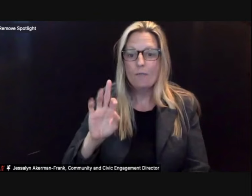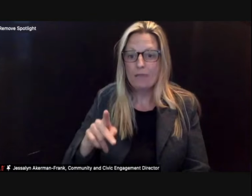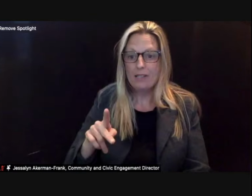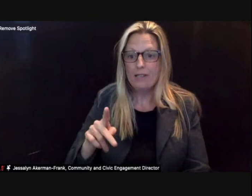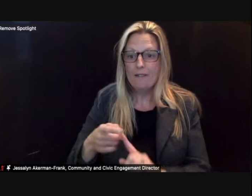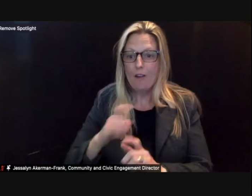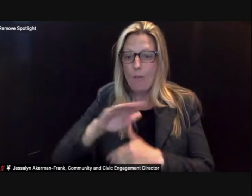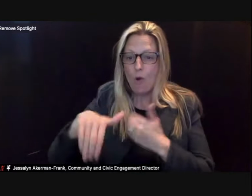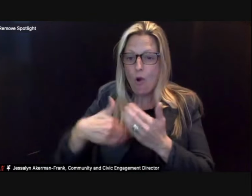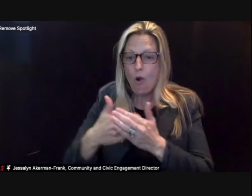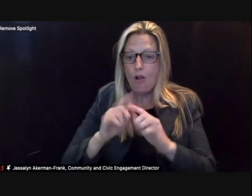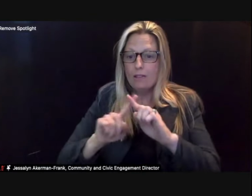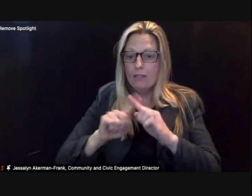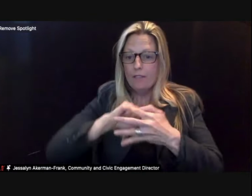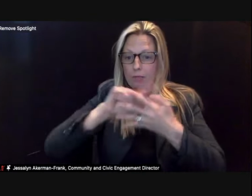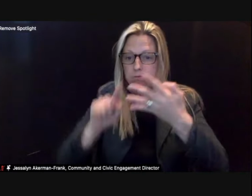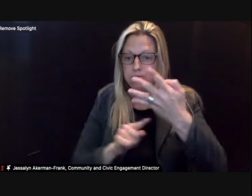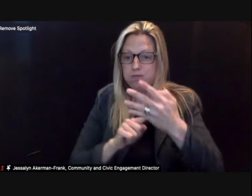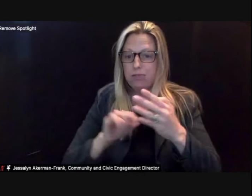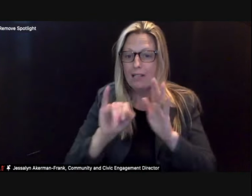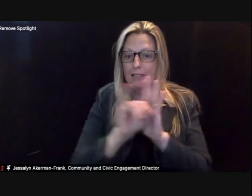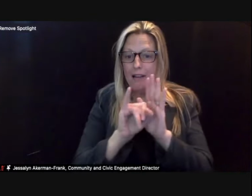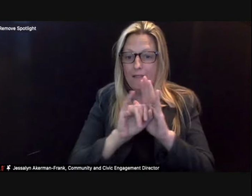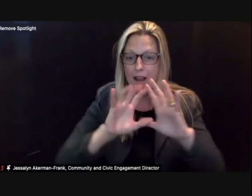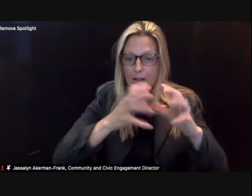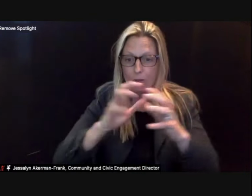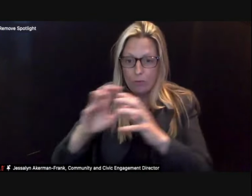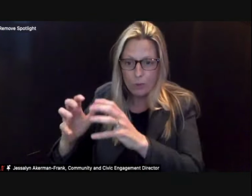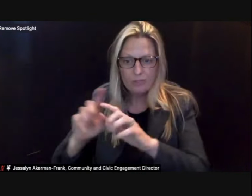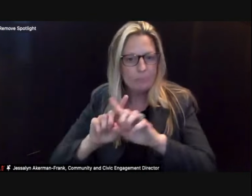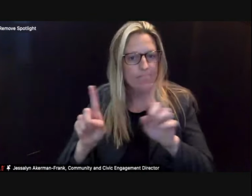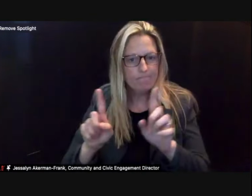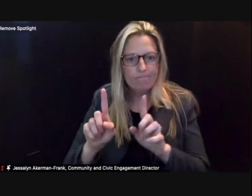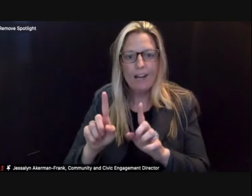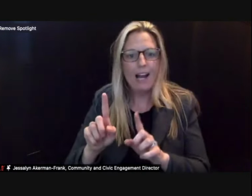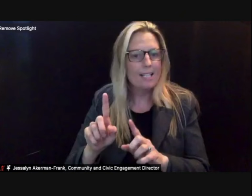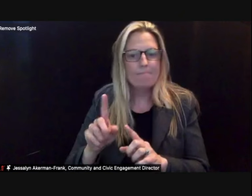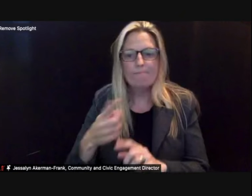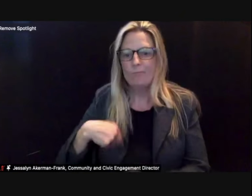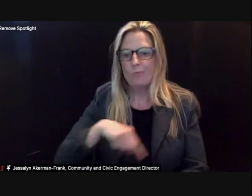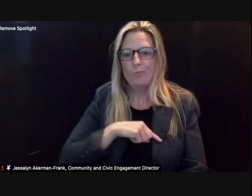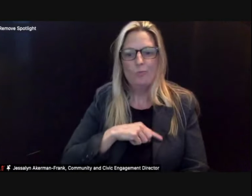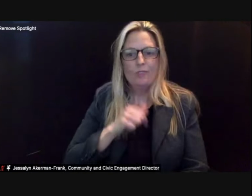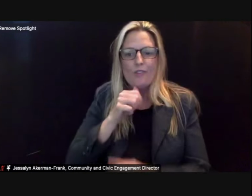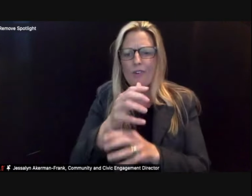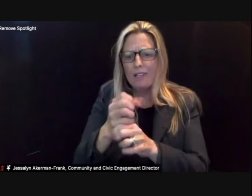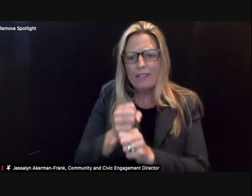representatives from all the gaps but we did not receive any from